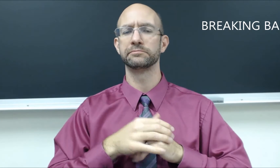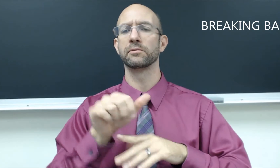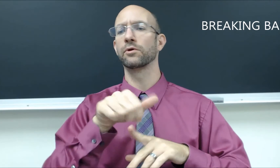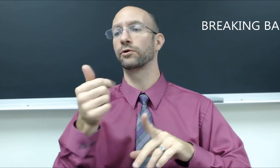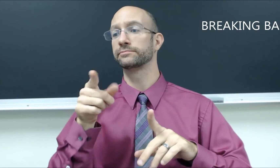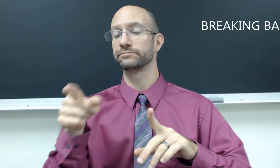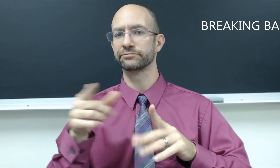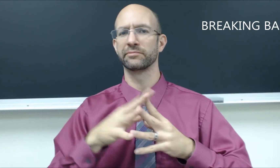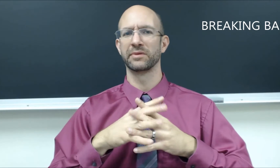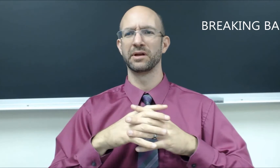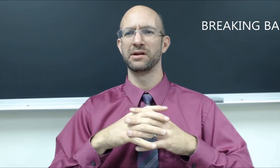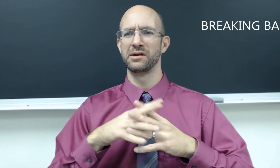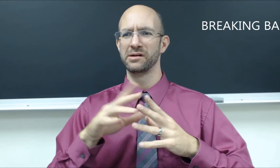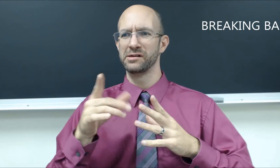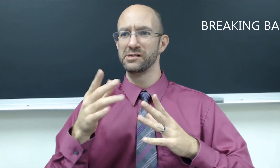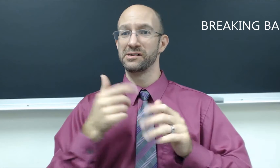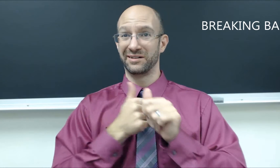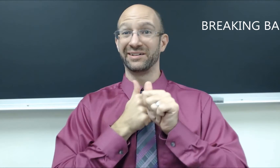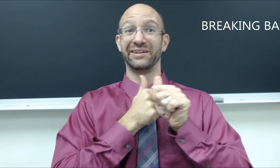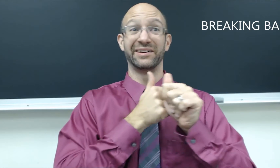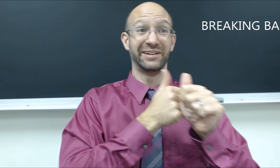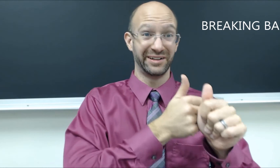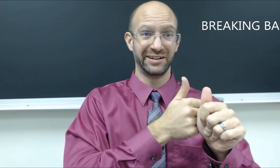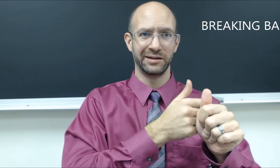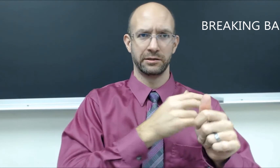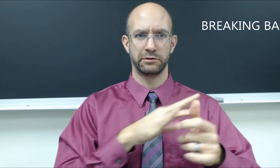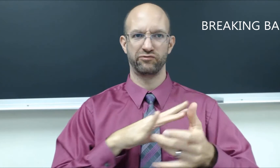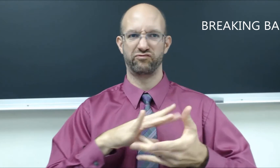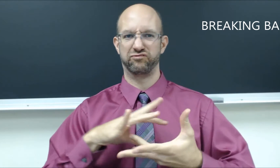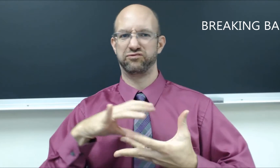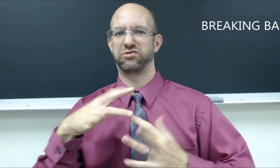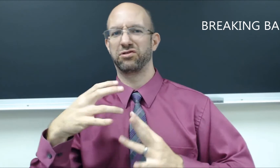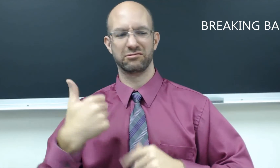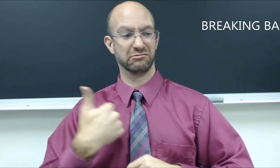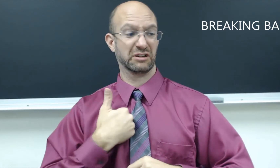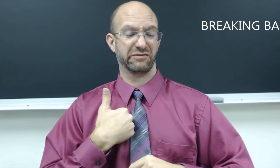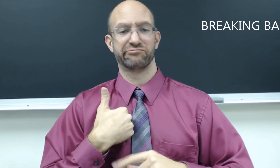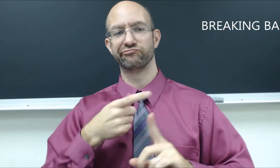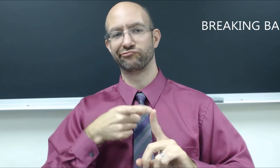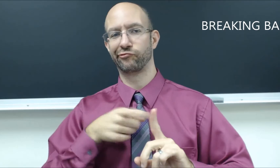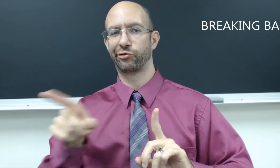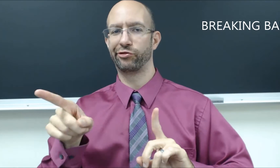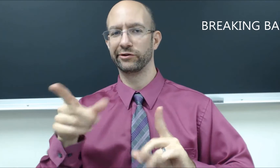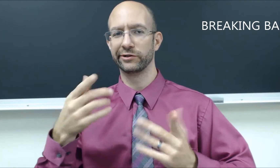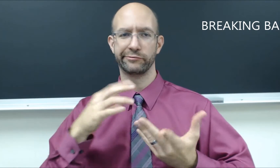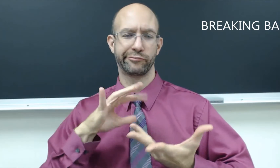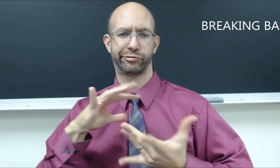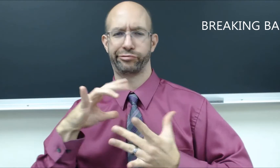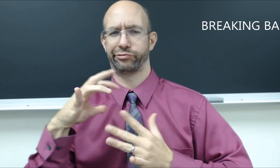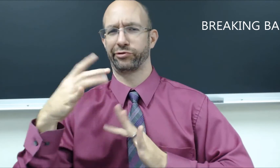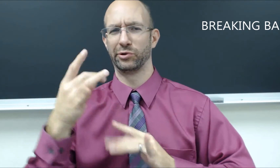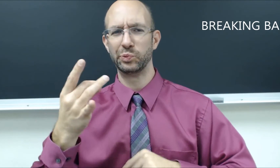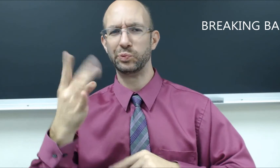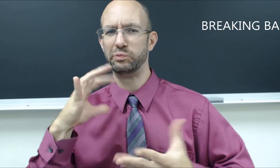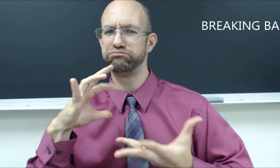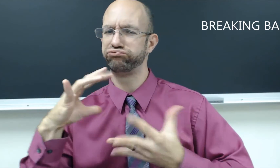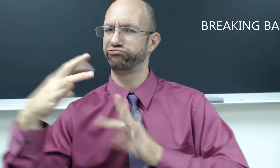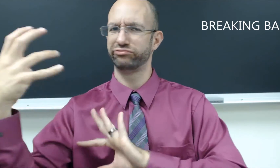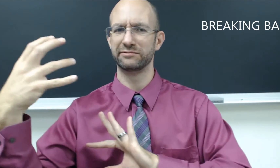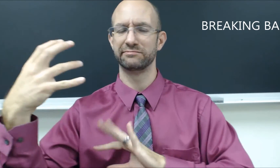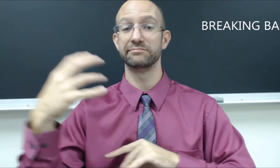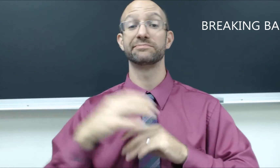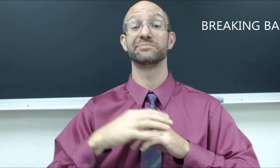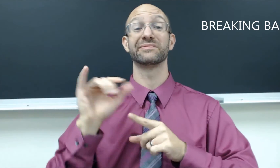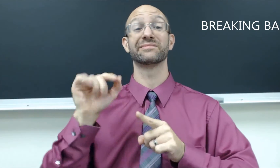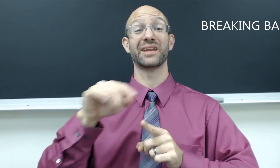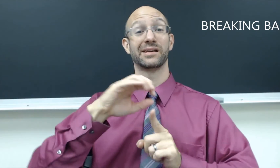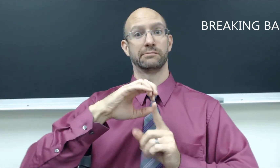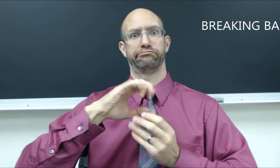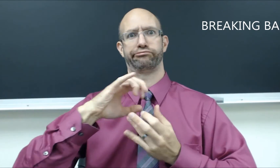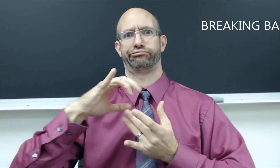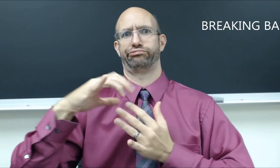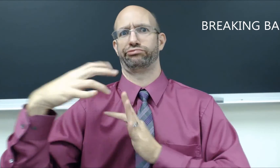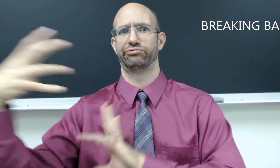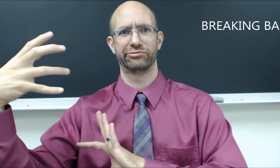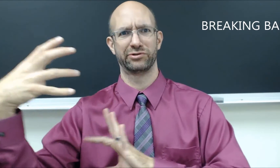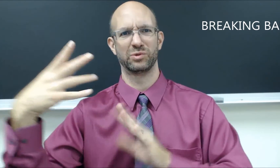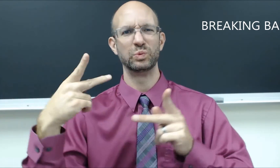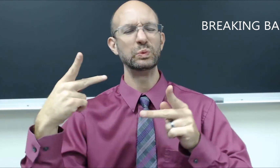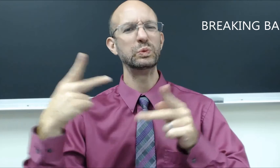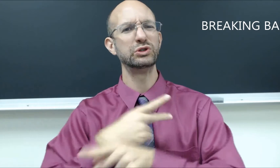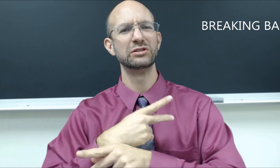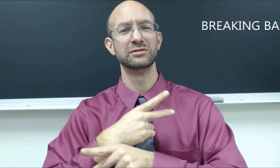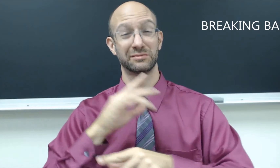Another meaning is when someone who followed the law, and then became a criminal for selfish reasons, with disregard for others, and made things much worse.